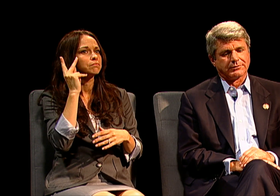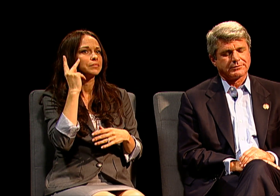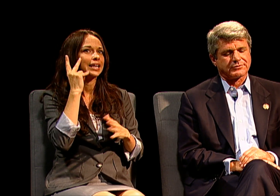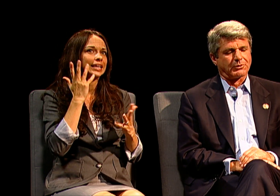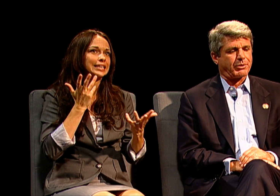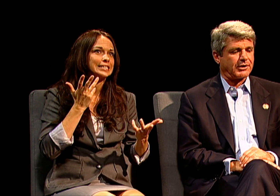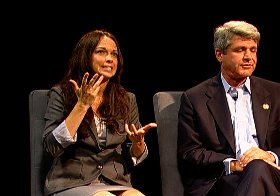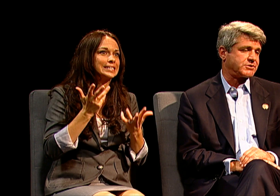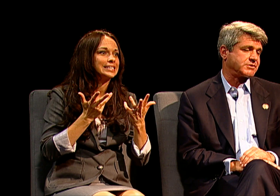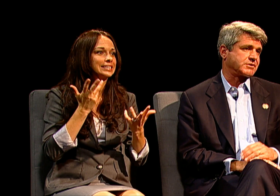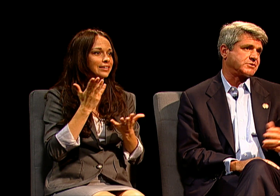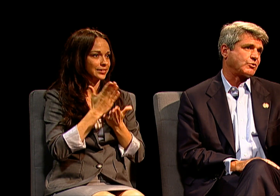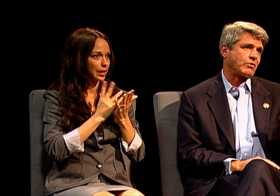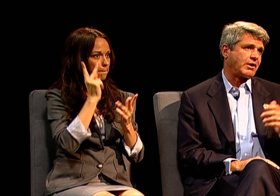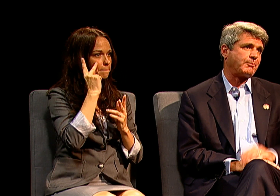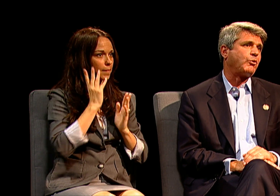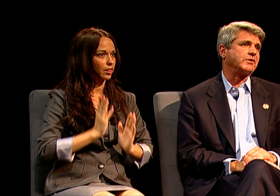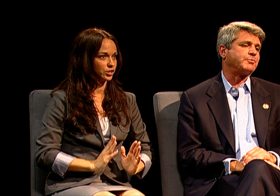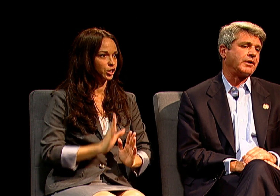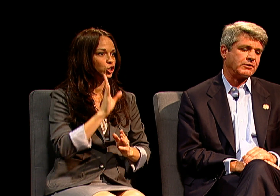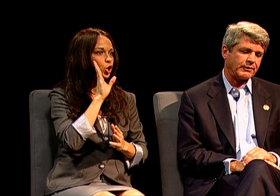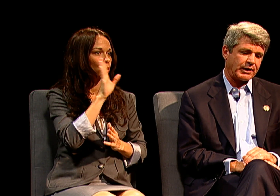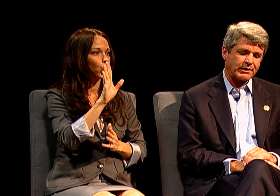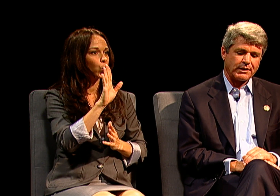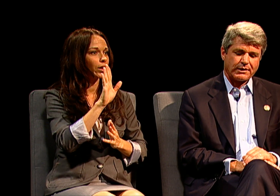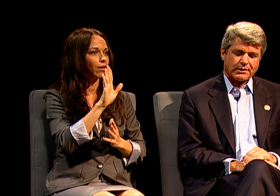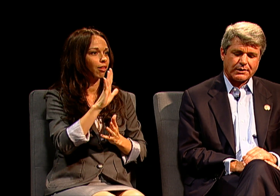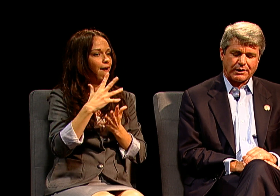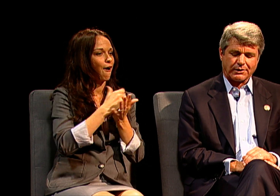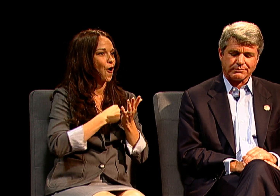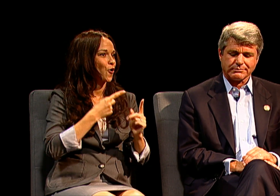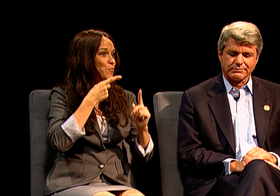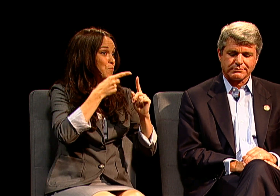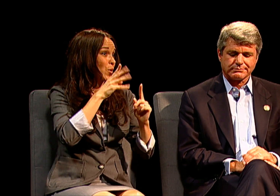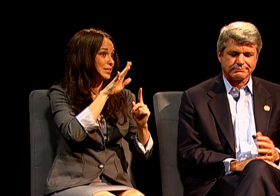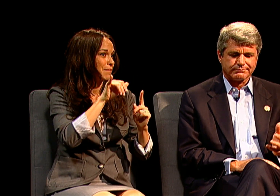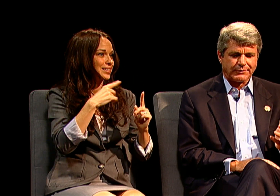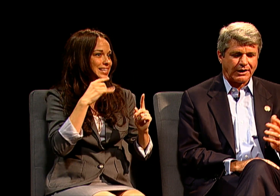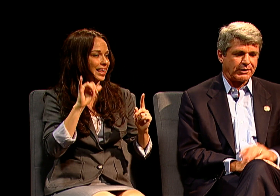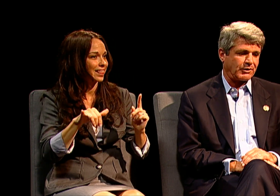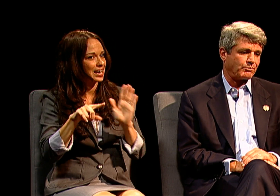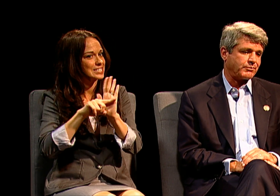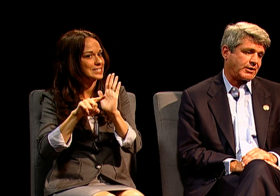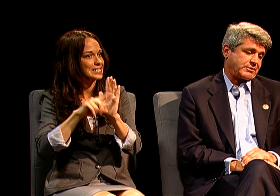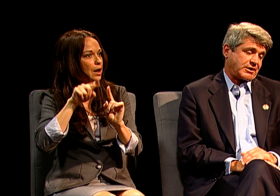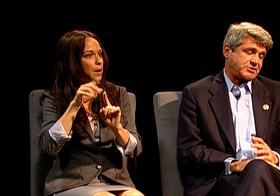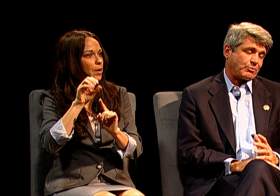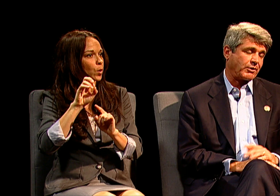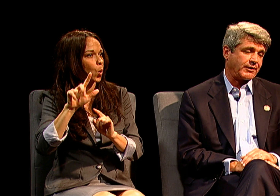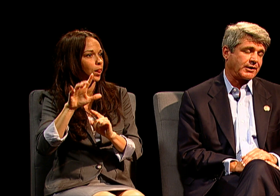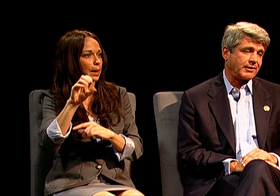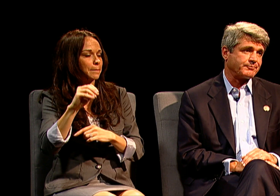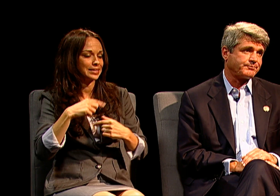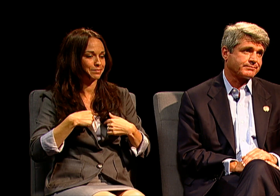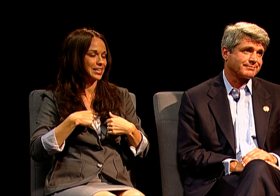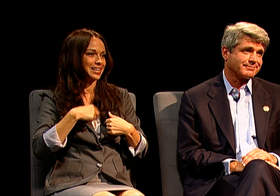SOME POLITICIANS CAN SCORE A LOT OF POINTS BY DOING THAT. BUT I DON'T-- I JUST DON'T PLAY THAT GAME.